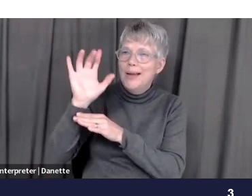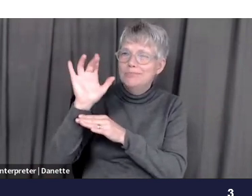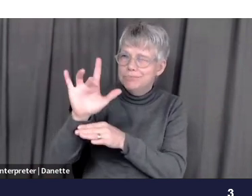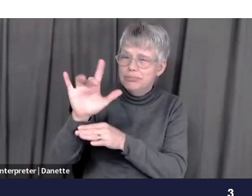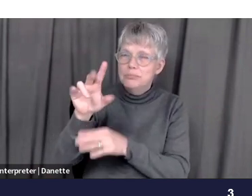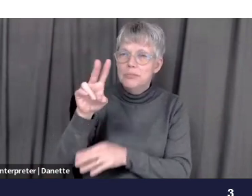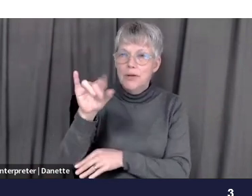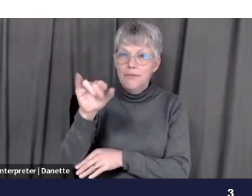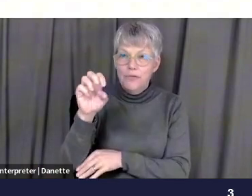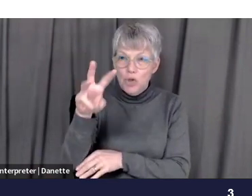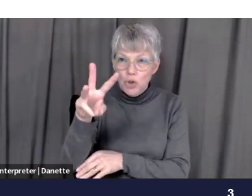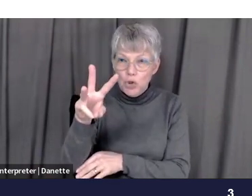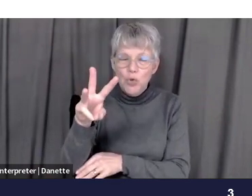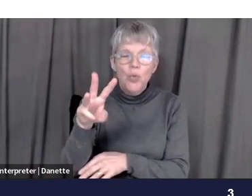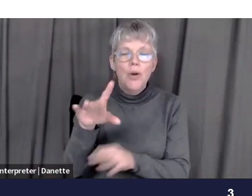choose the view that works best for you.